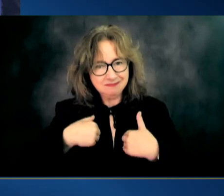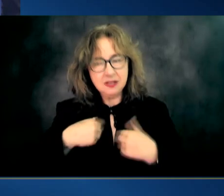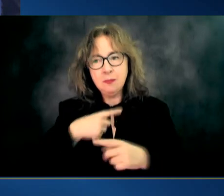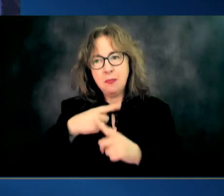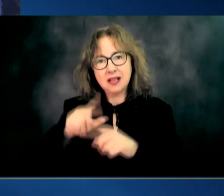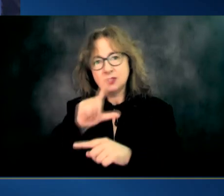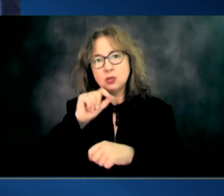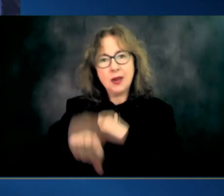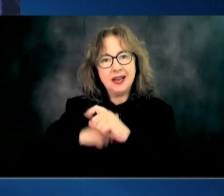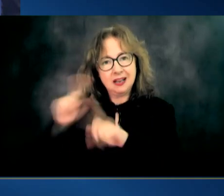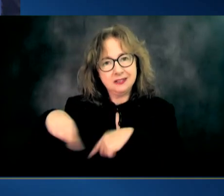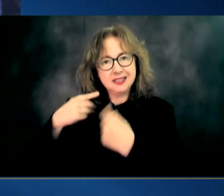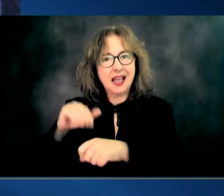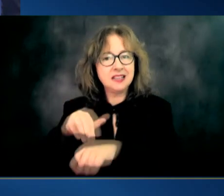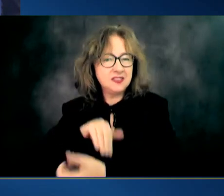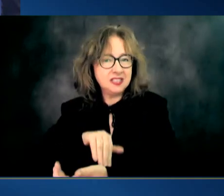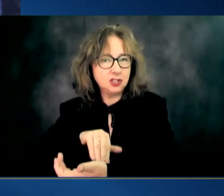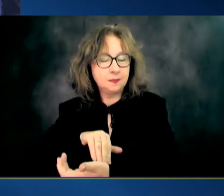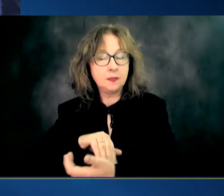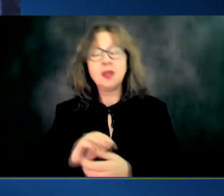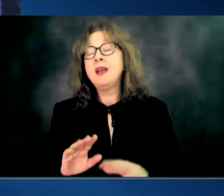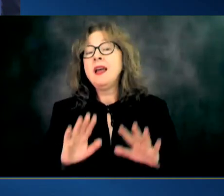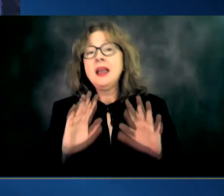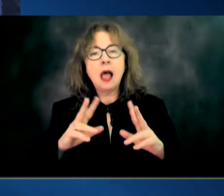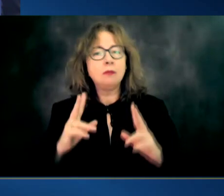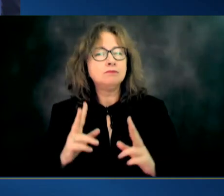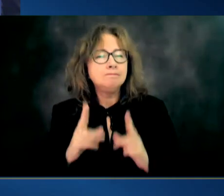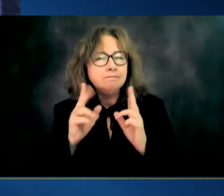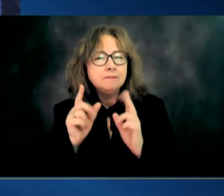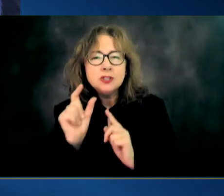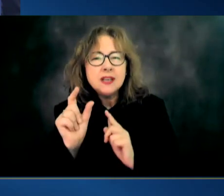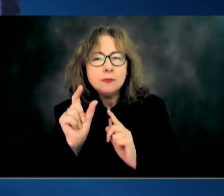So, I'm just going to give a little snapshot of our program. If you can envision a triangle.